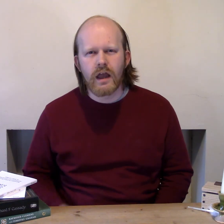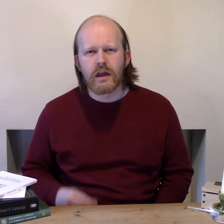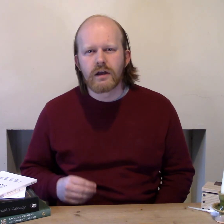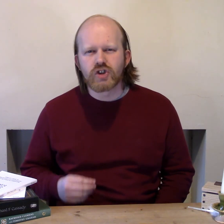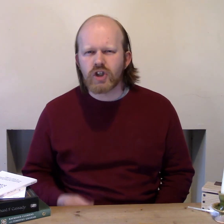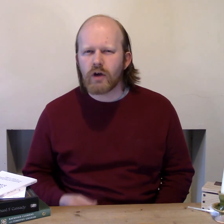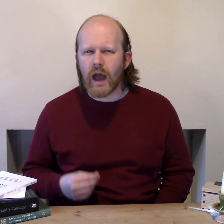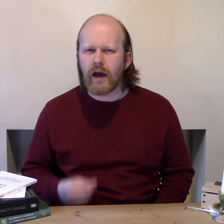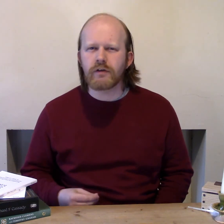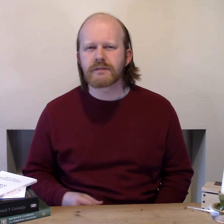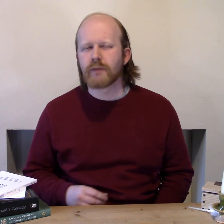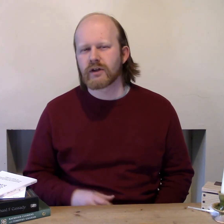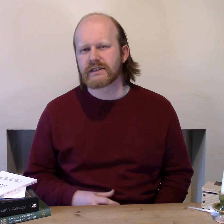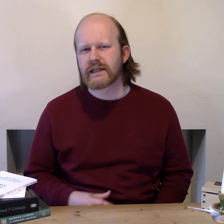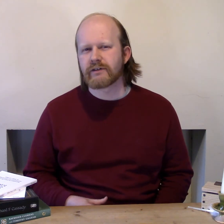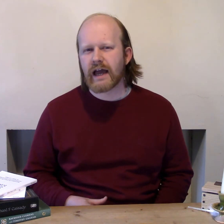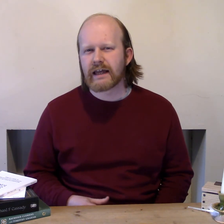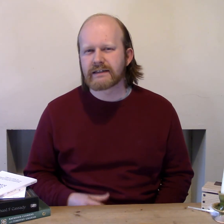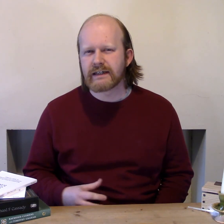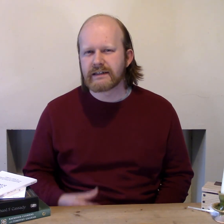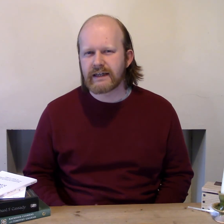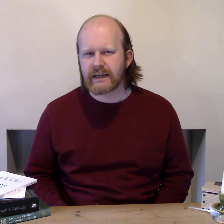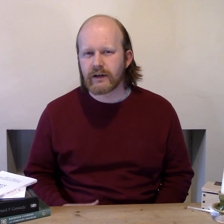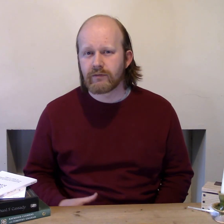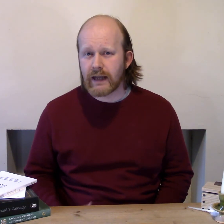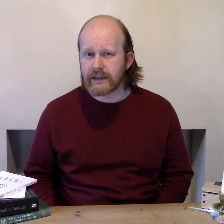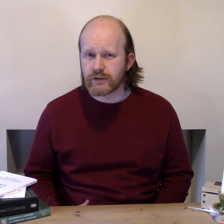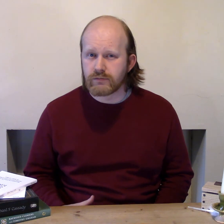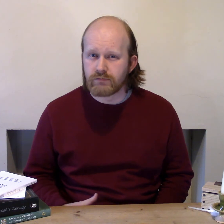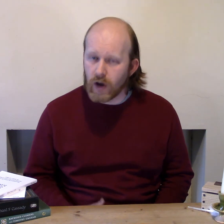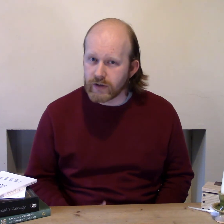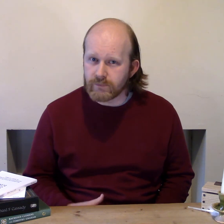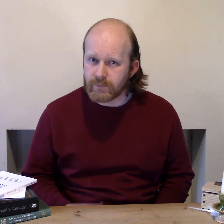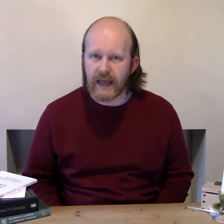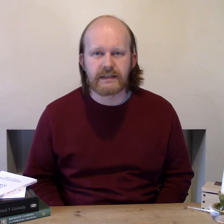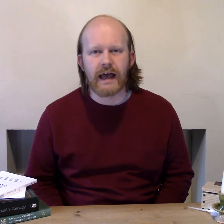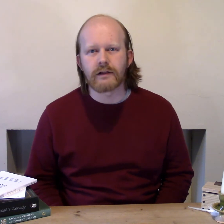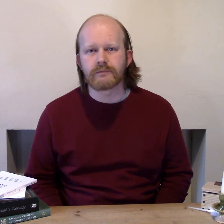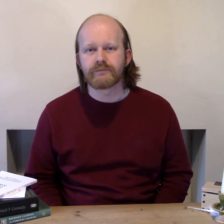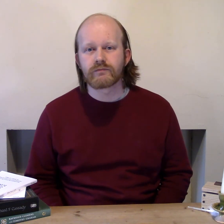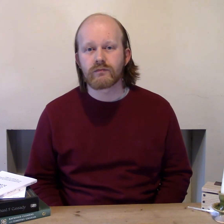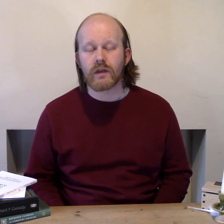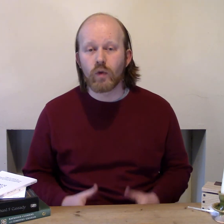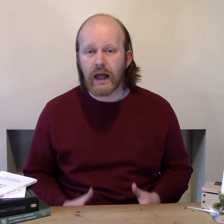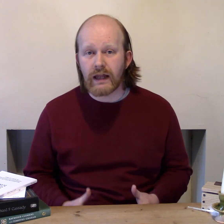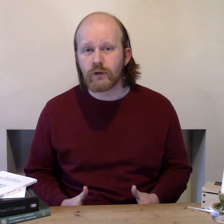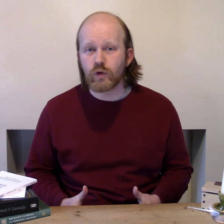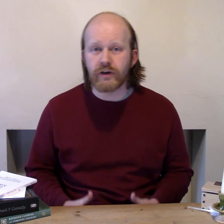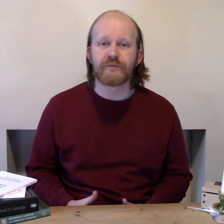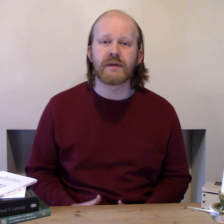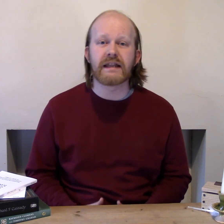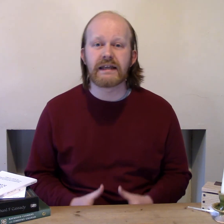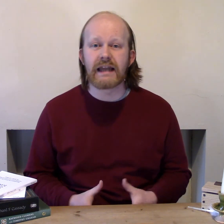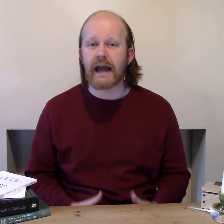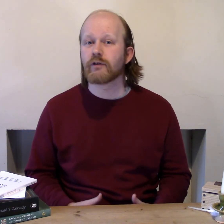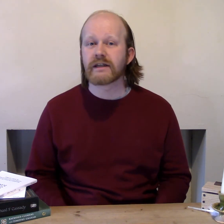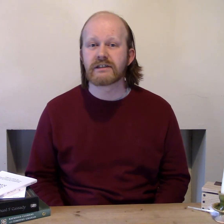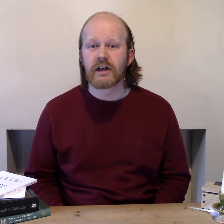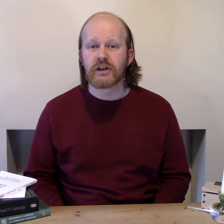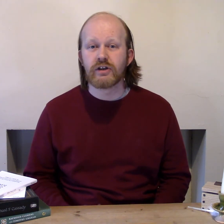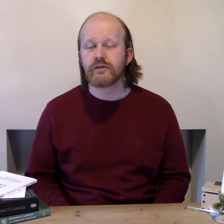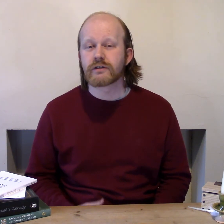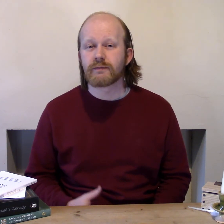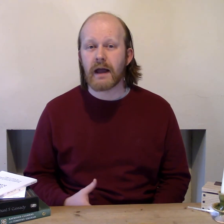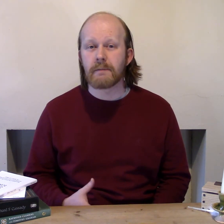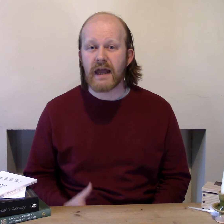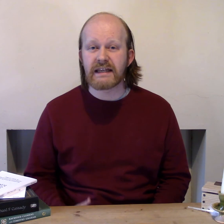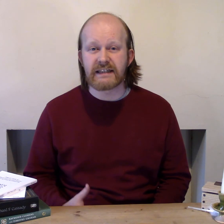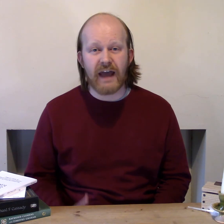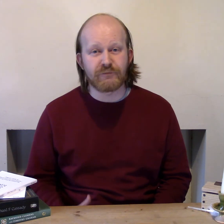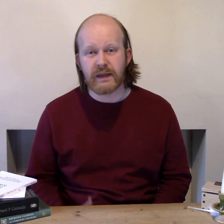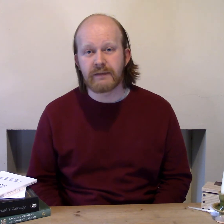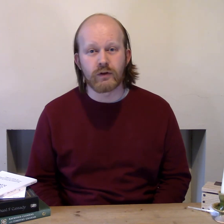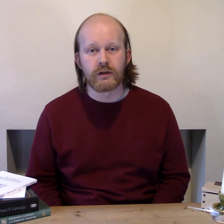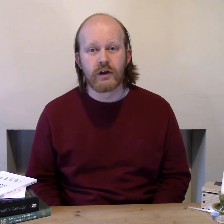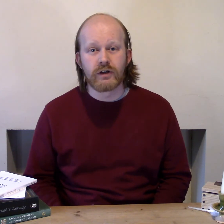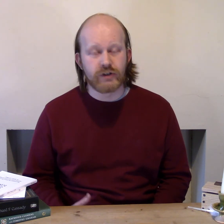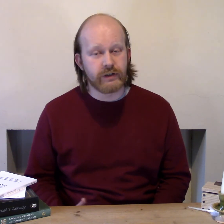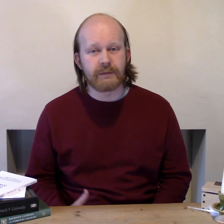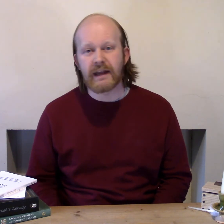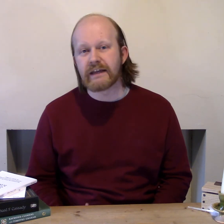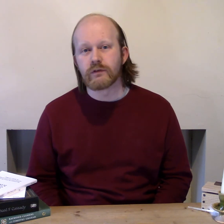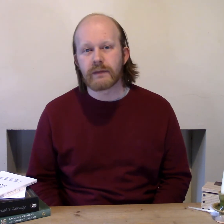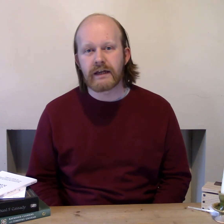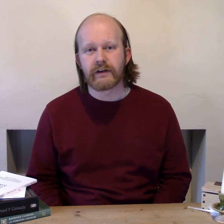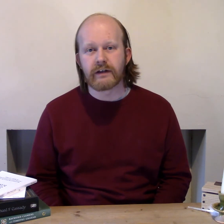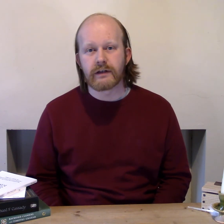So, how does Monasteriales Indicia relate to modern BSL? Well, it would have been the language used by many D/deaf people in the medieval period.